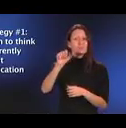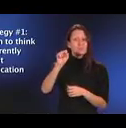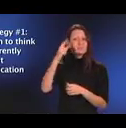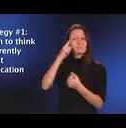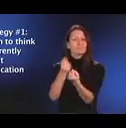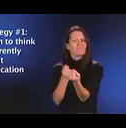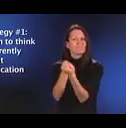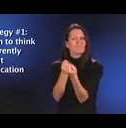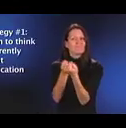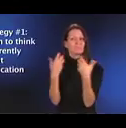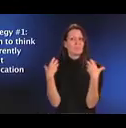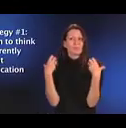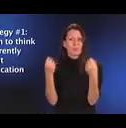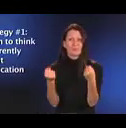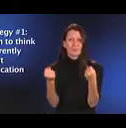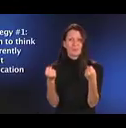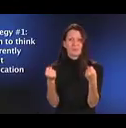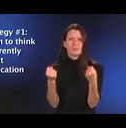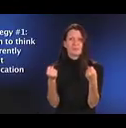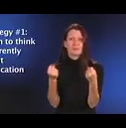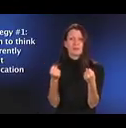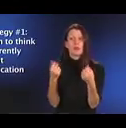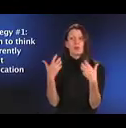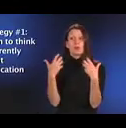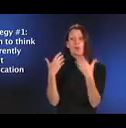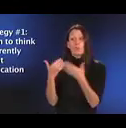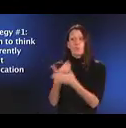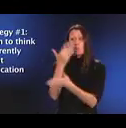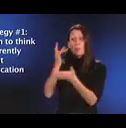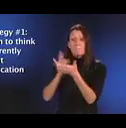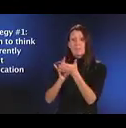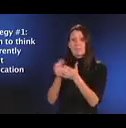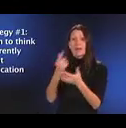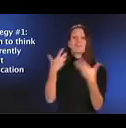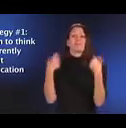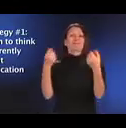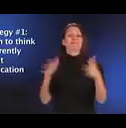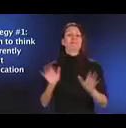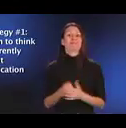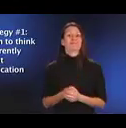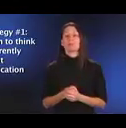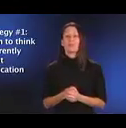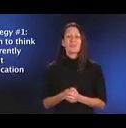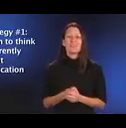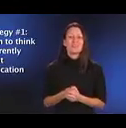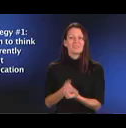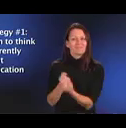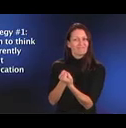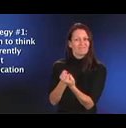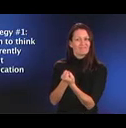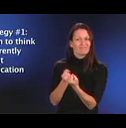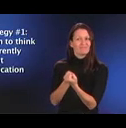Medicine is a tool that support recovery. Recovery doesn't happen just because a new medicine is prescribed.